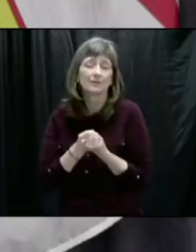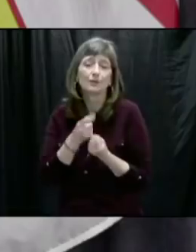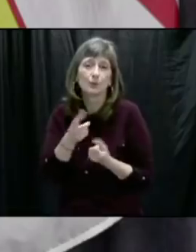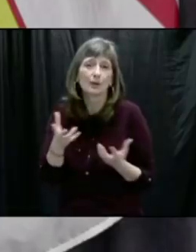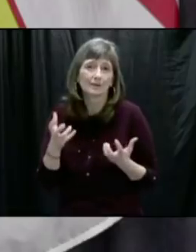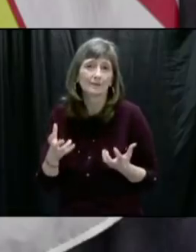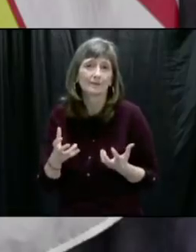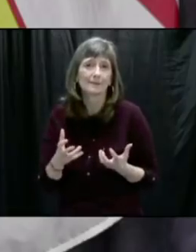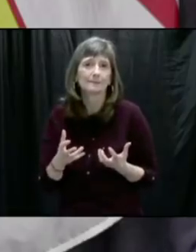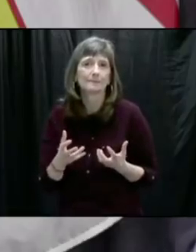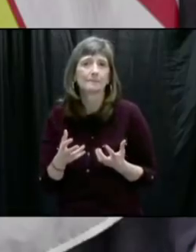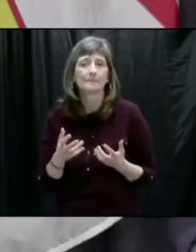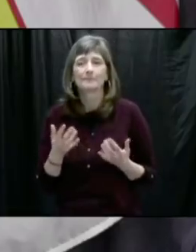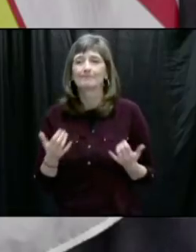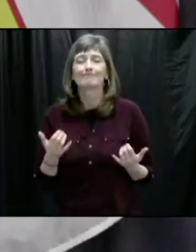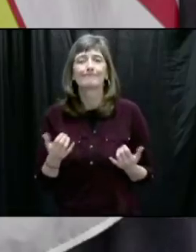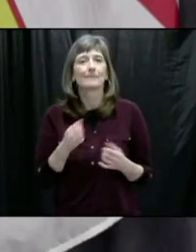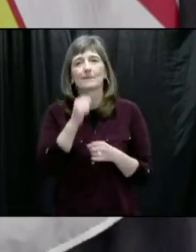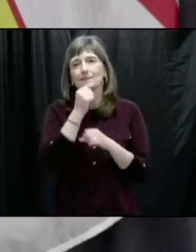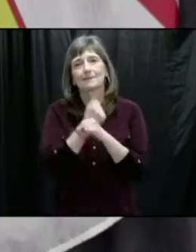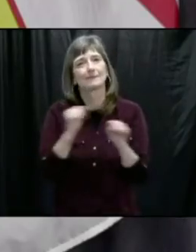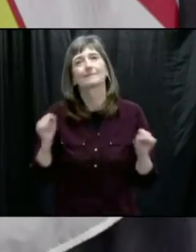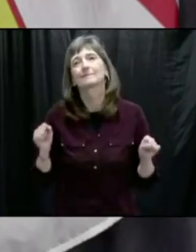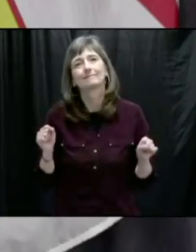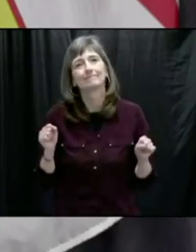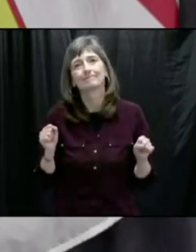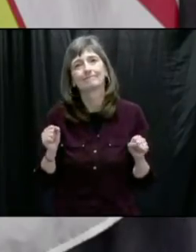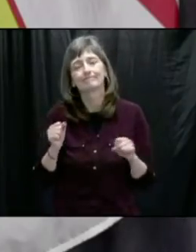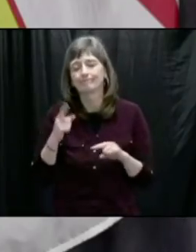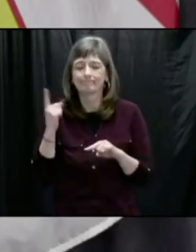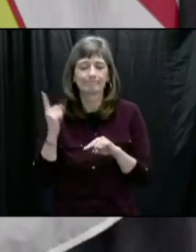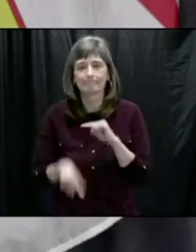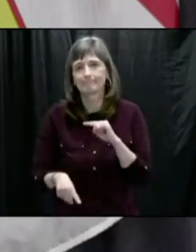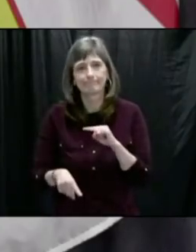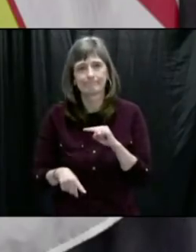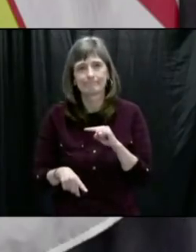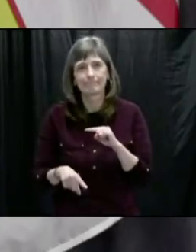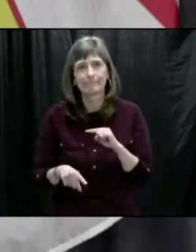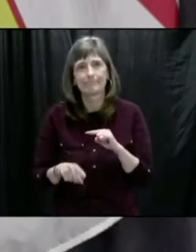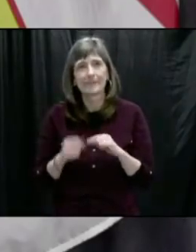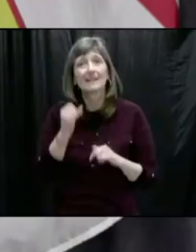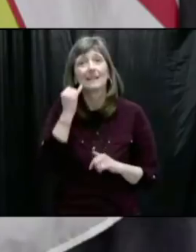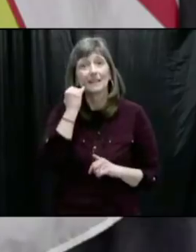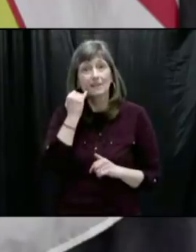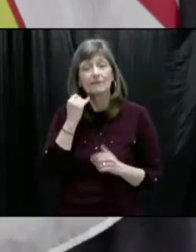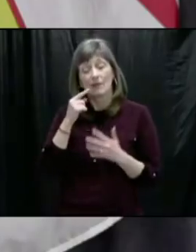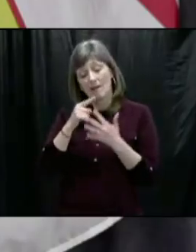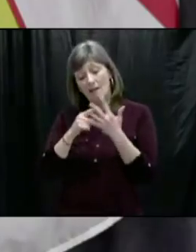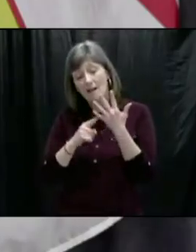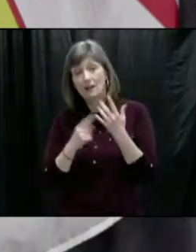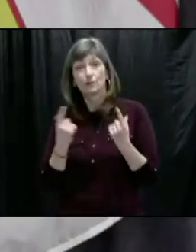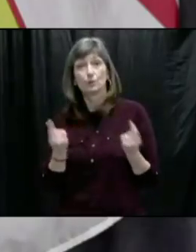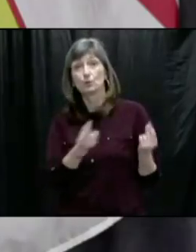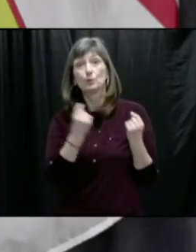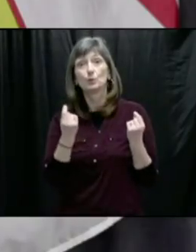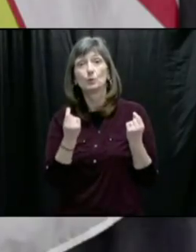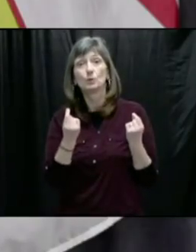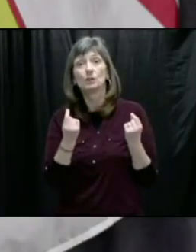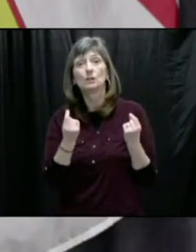BUT YOU CAN'T. SIMPLY NOT SAFE RIGHT NOW. BY DOING THAT, YOU WOULD BE